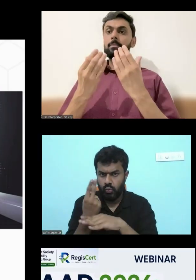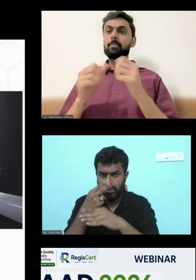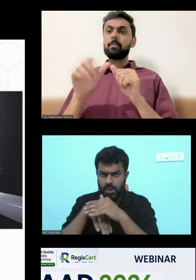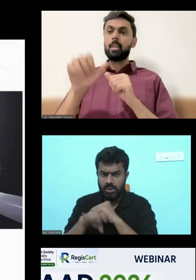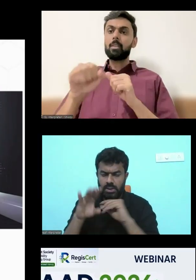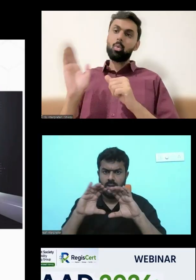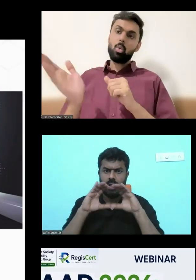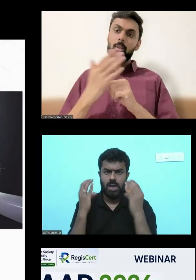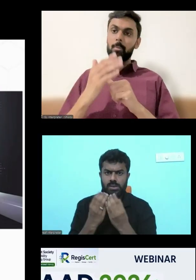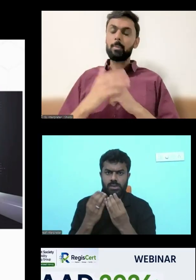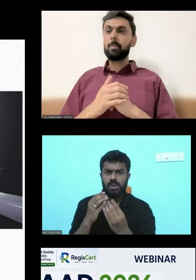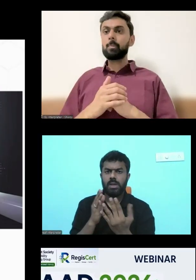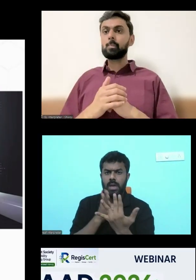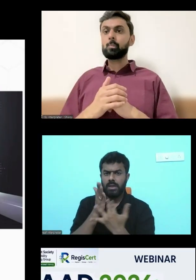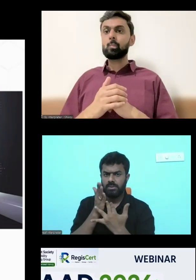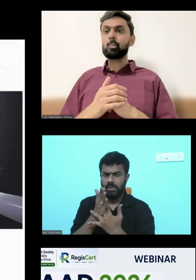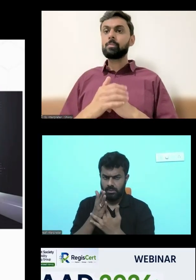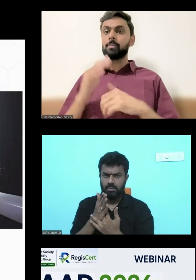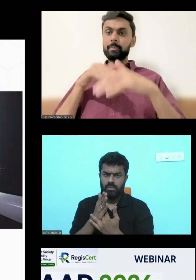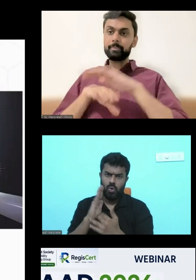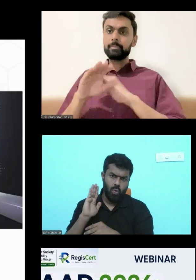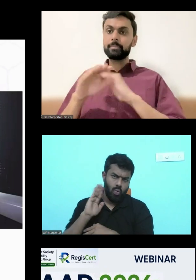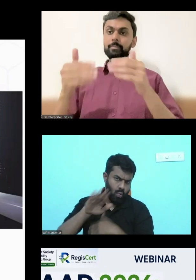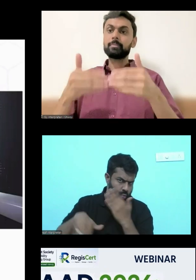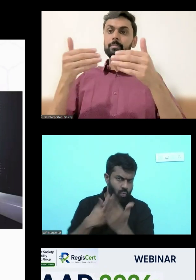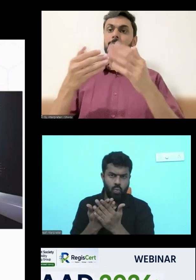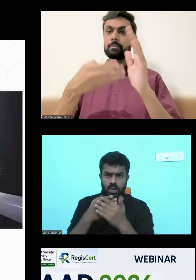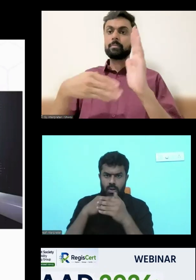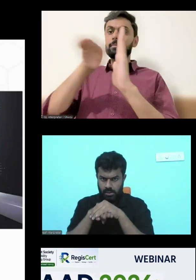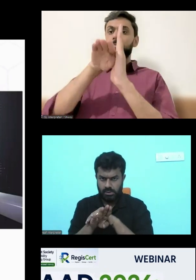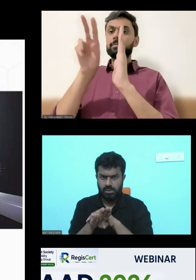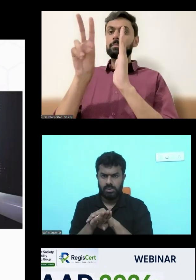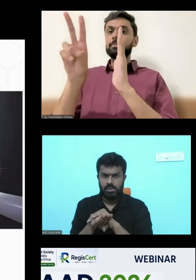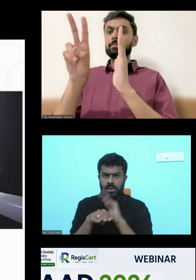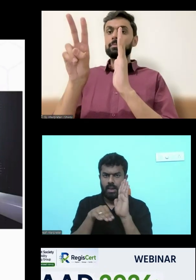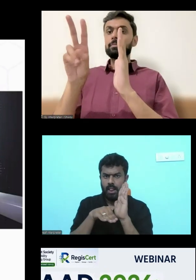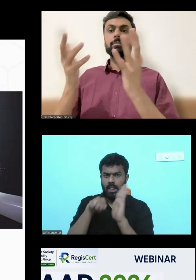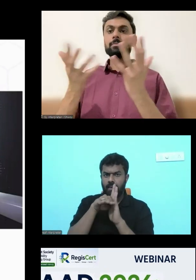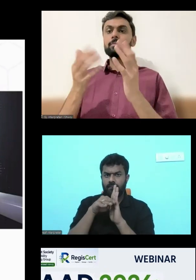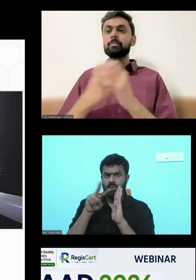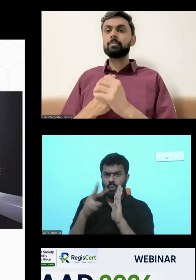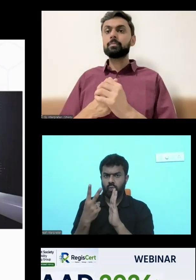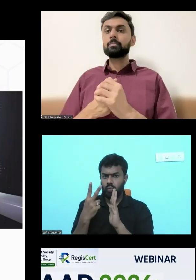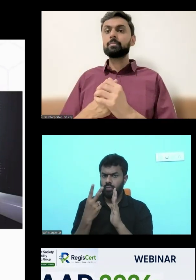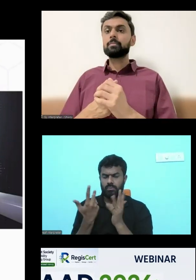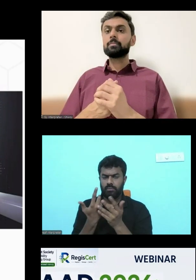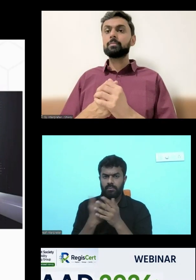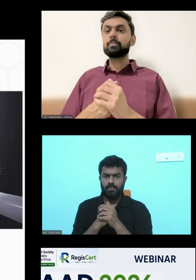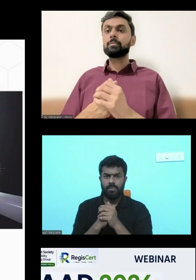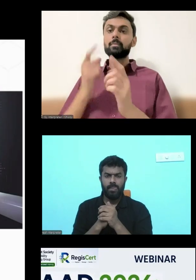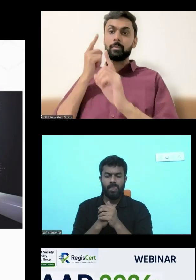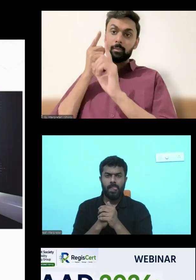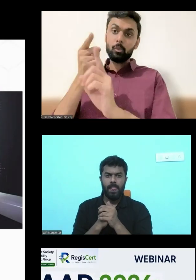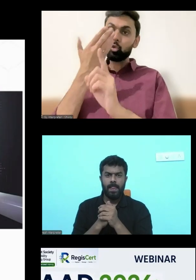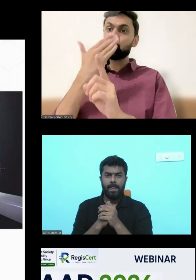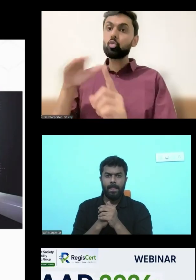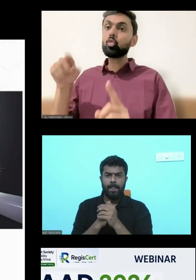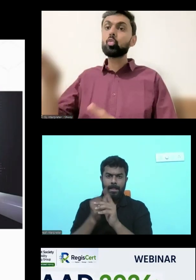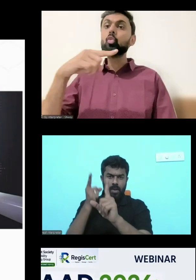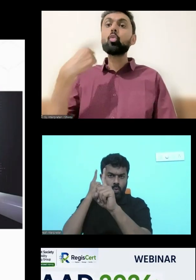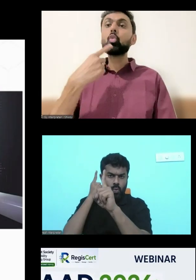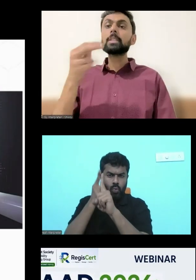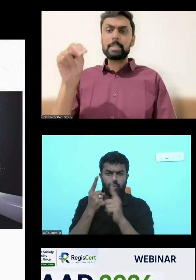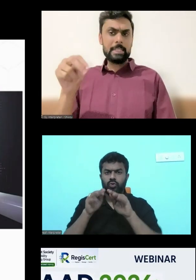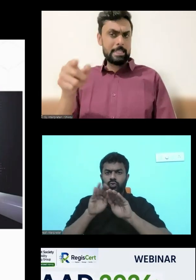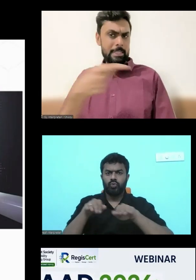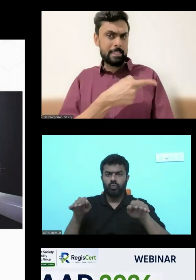And in the next tier, that is tier two, that is for the targeted students who require scaffolding